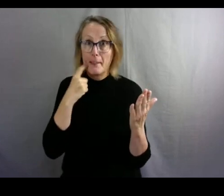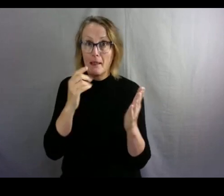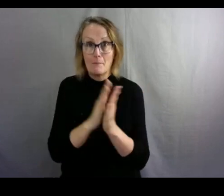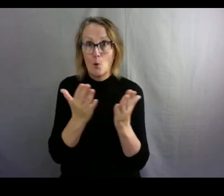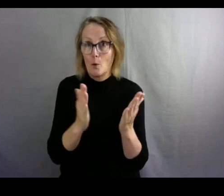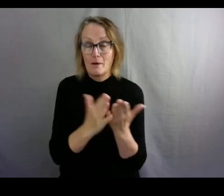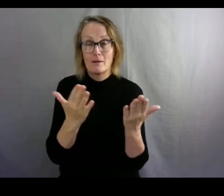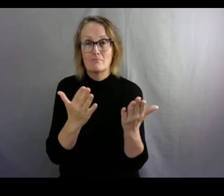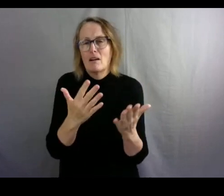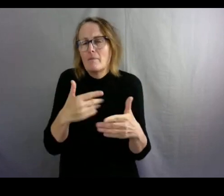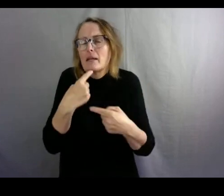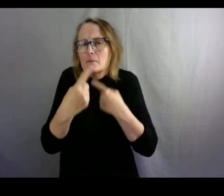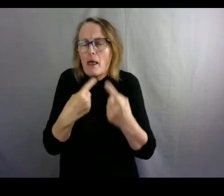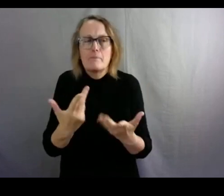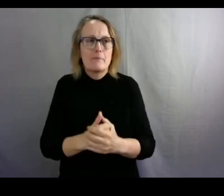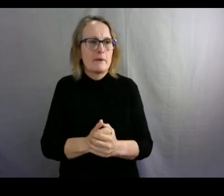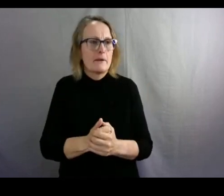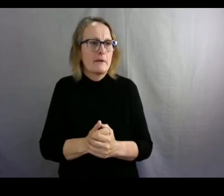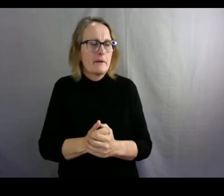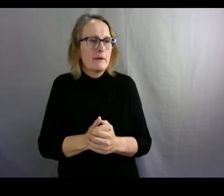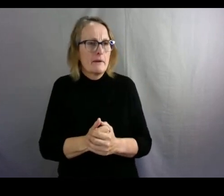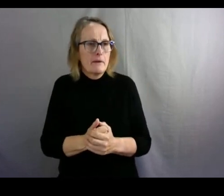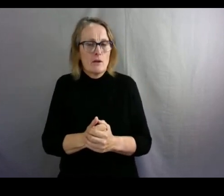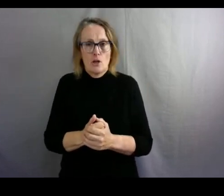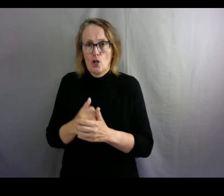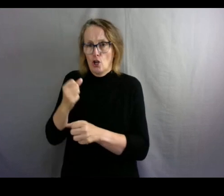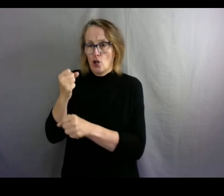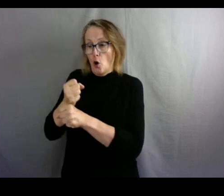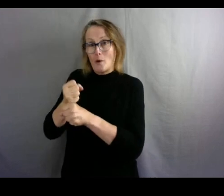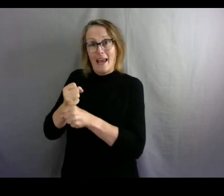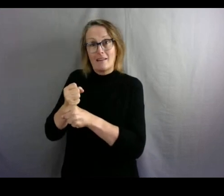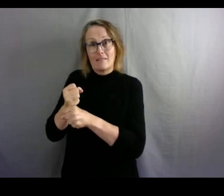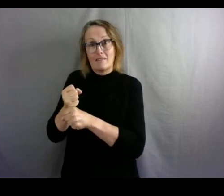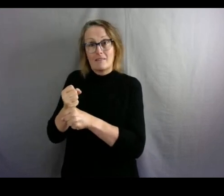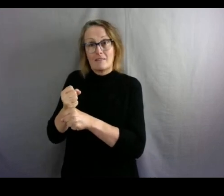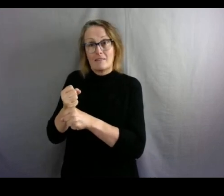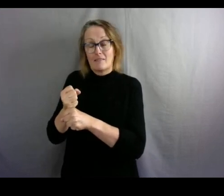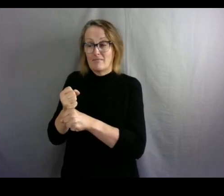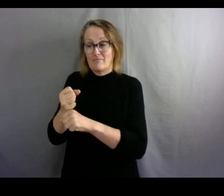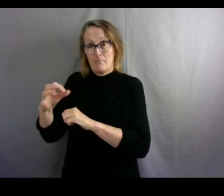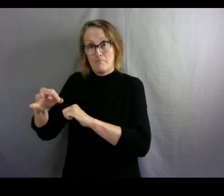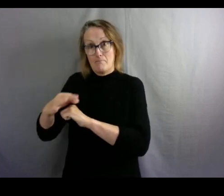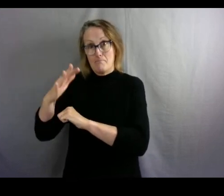for example, that Gauguin's marriage has this long and complicated afterlife.